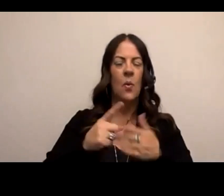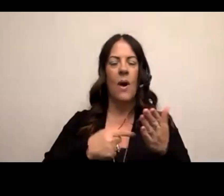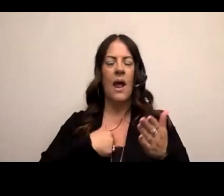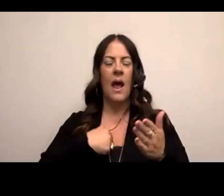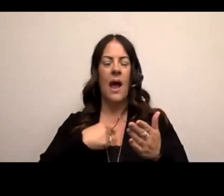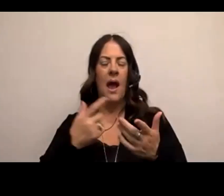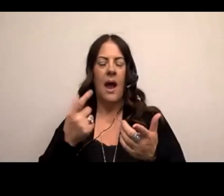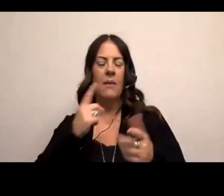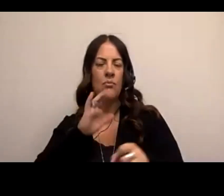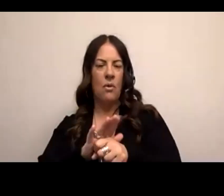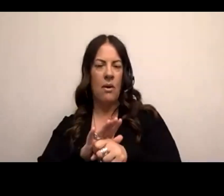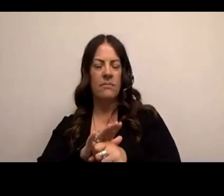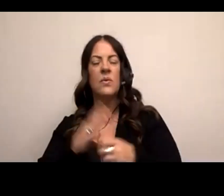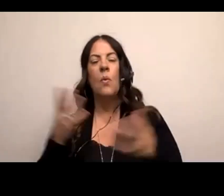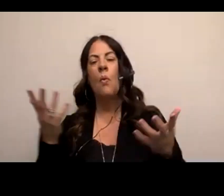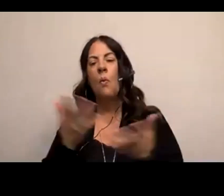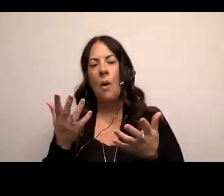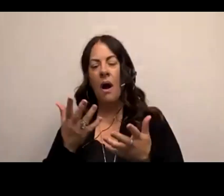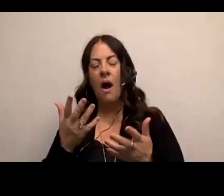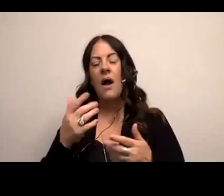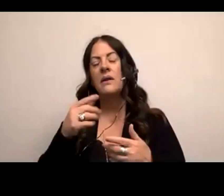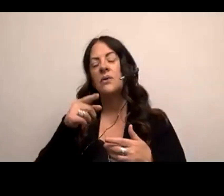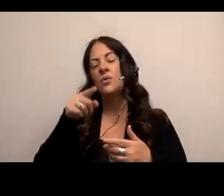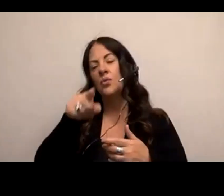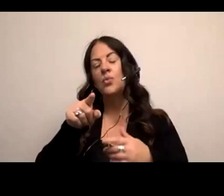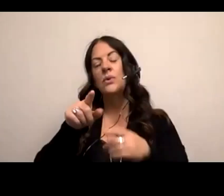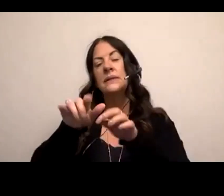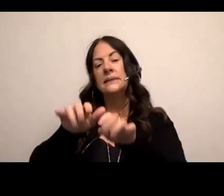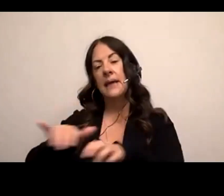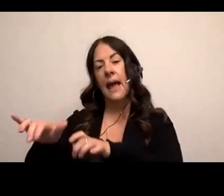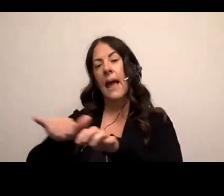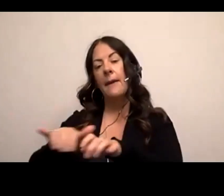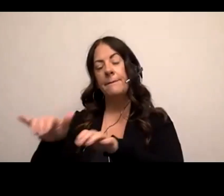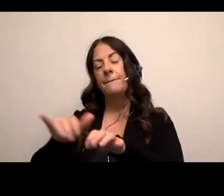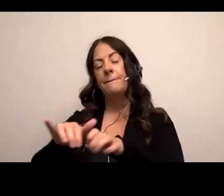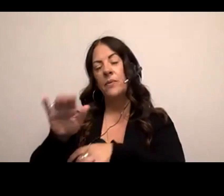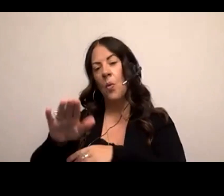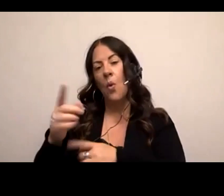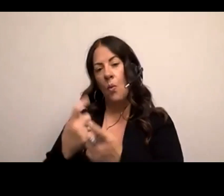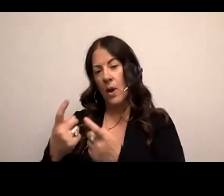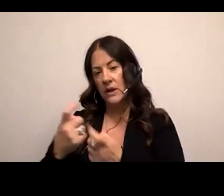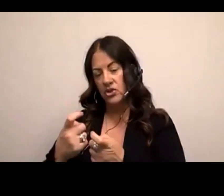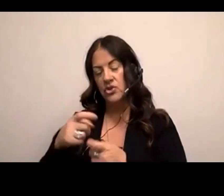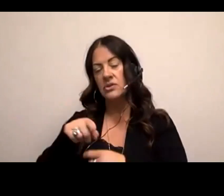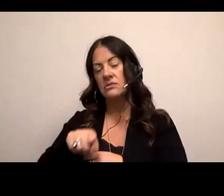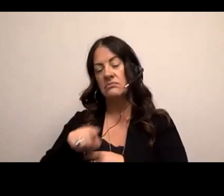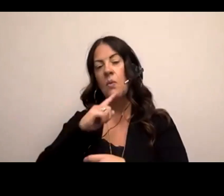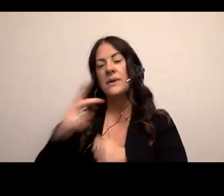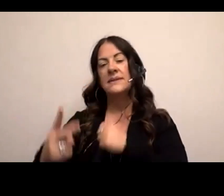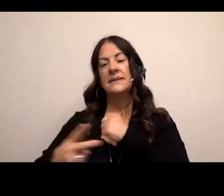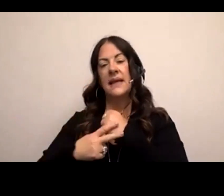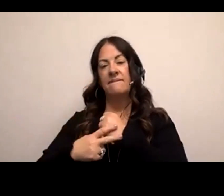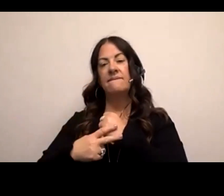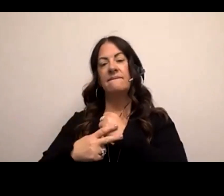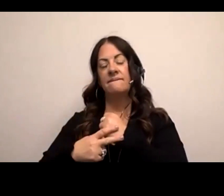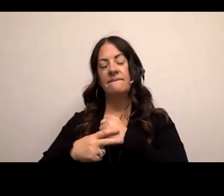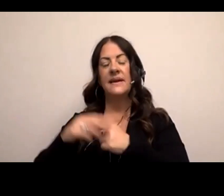TO TAKE THOSE QUESTIONS I RECEIVE AND TO PUT THEM INTO OUR FACEBOOK LIVE TRAININGS OVER